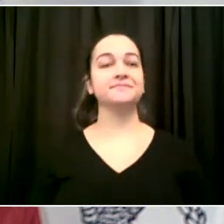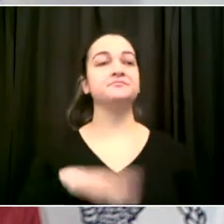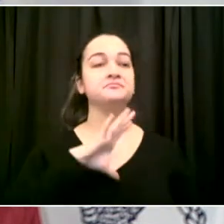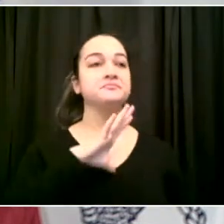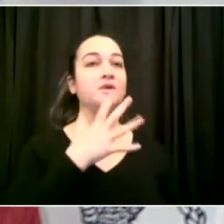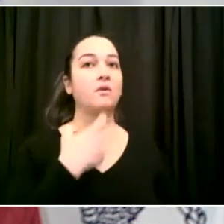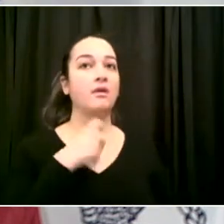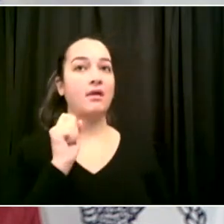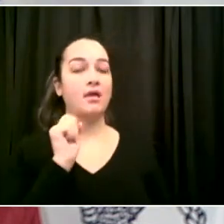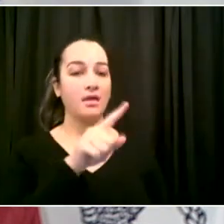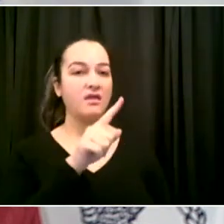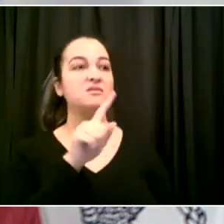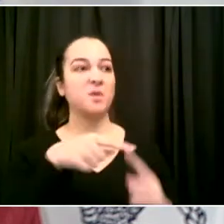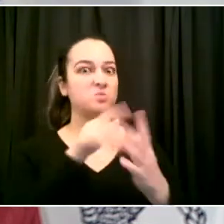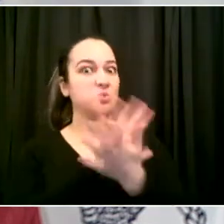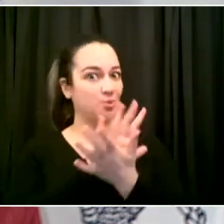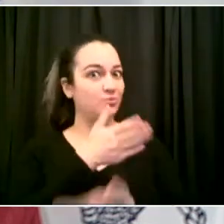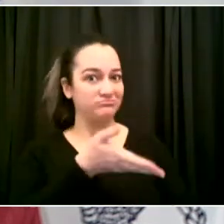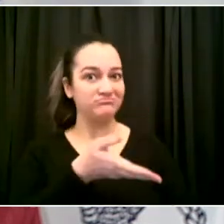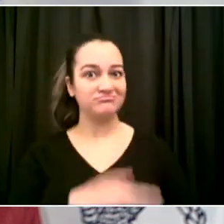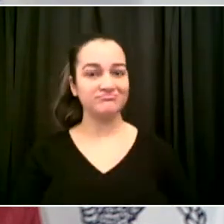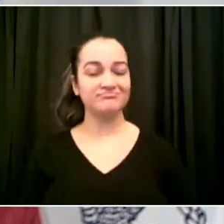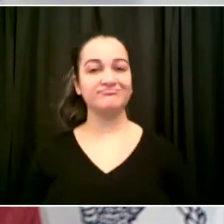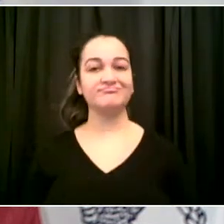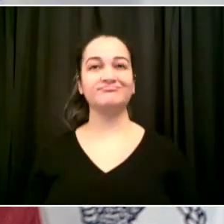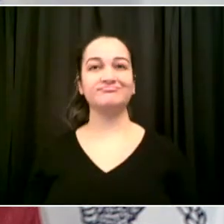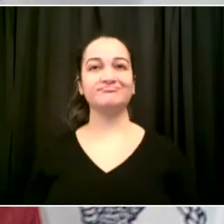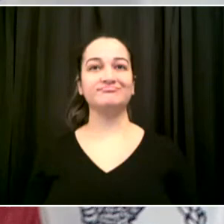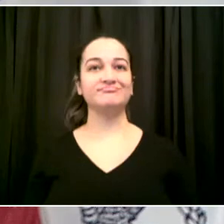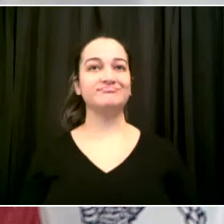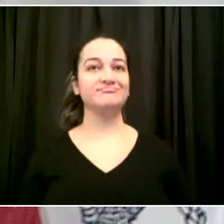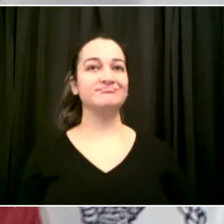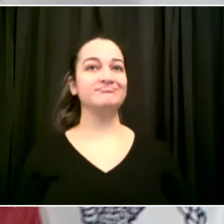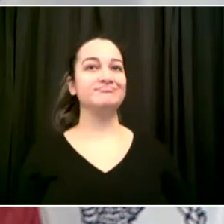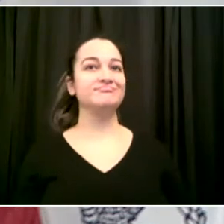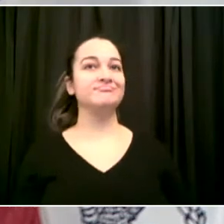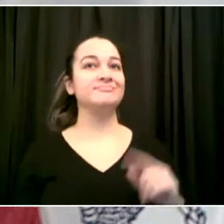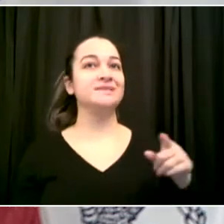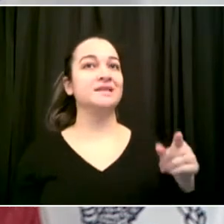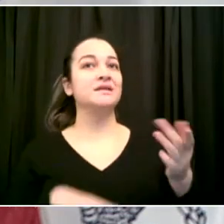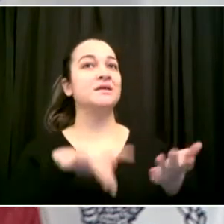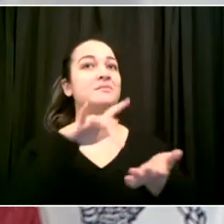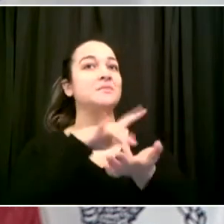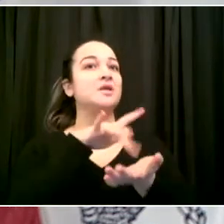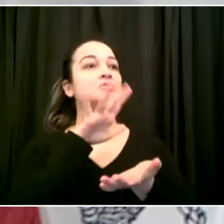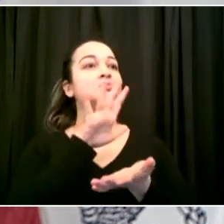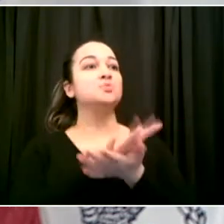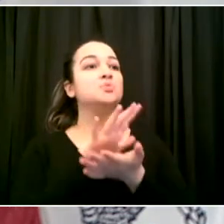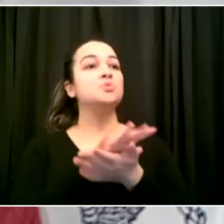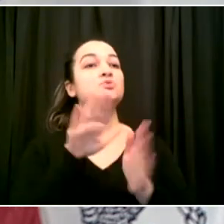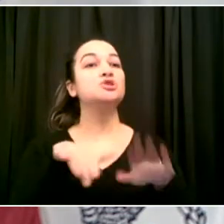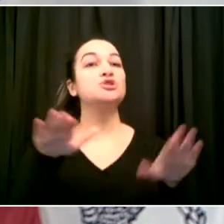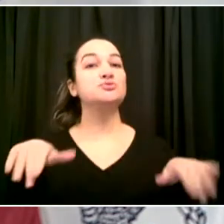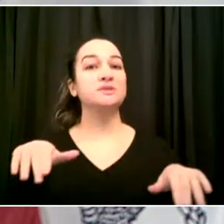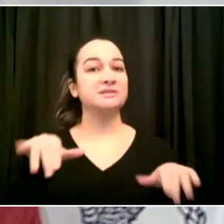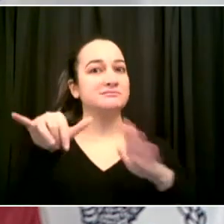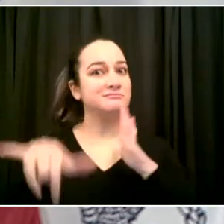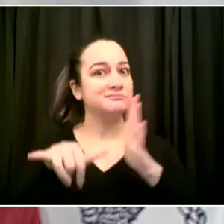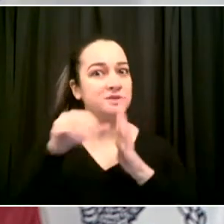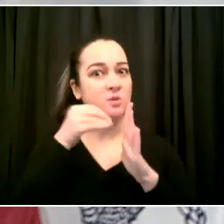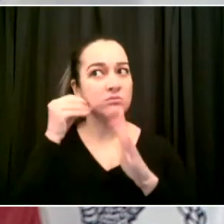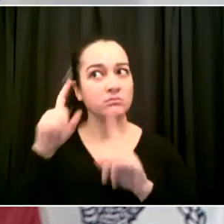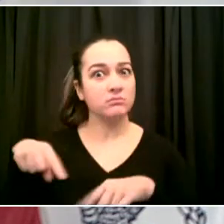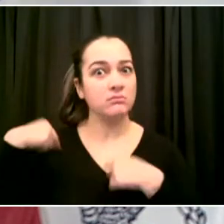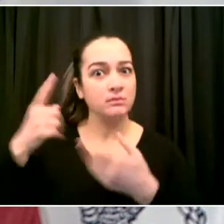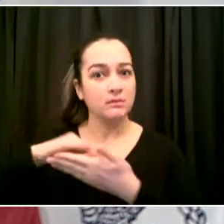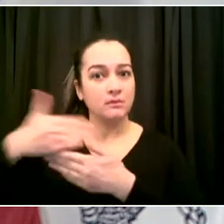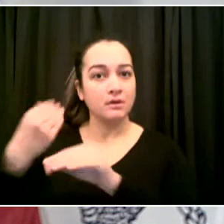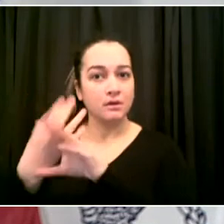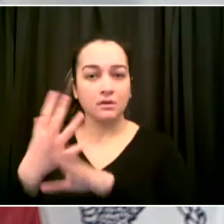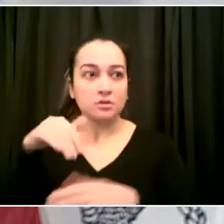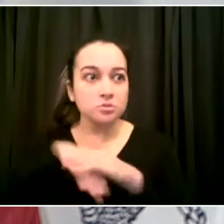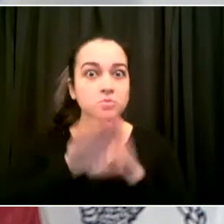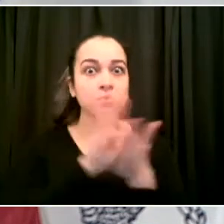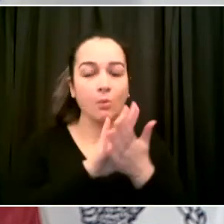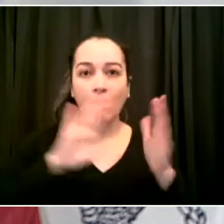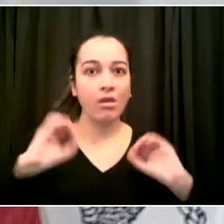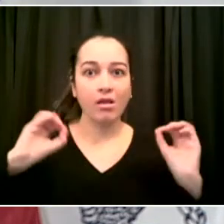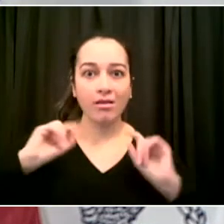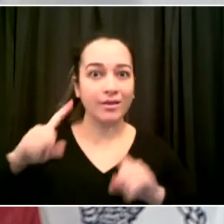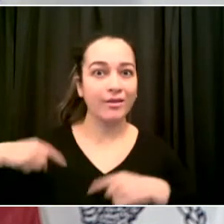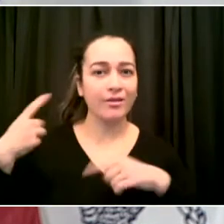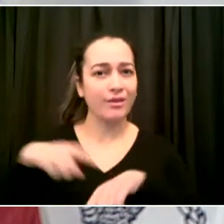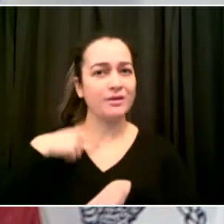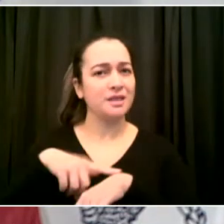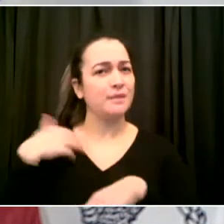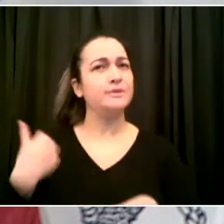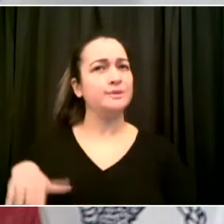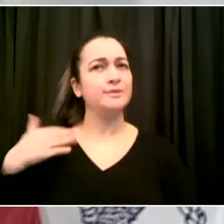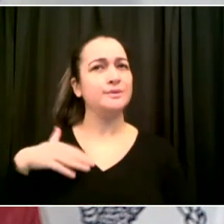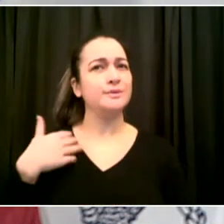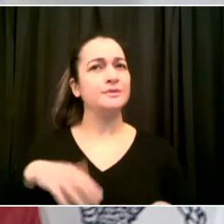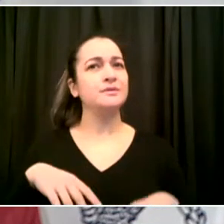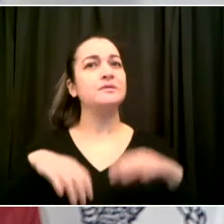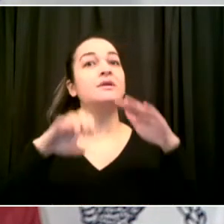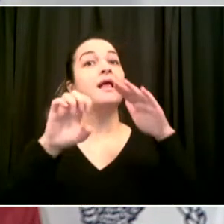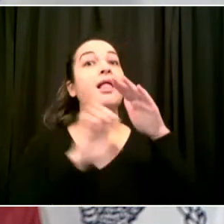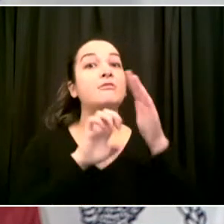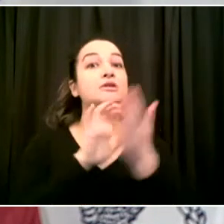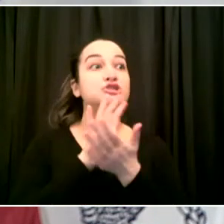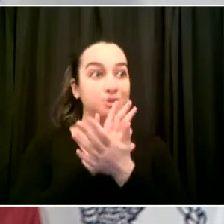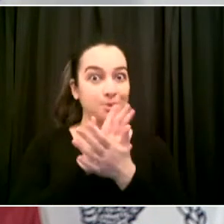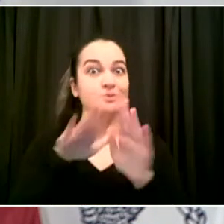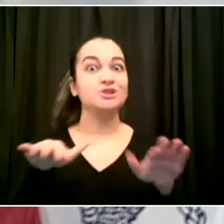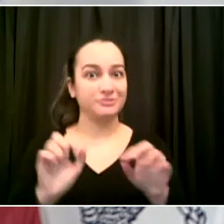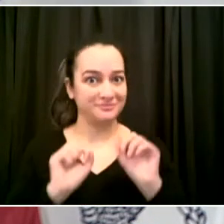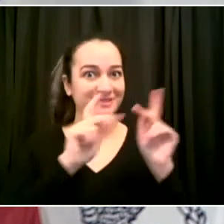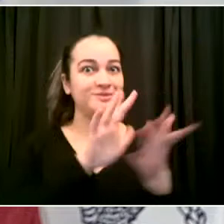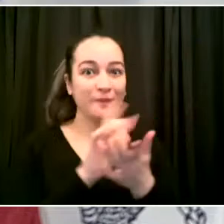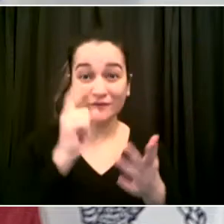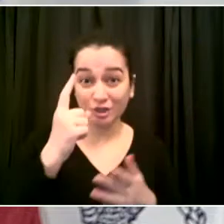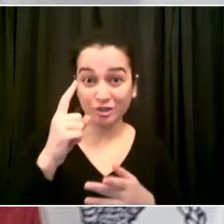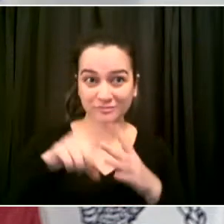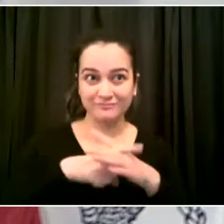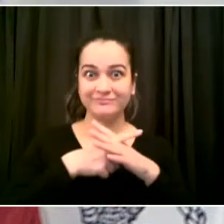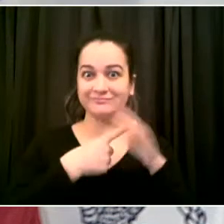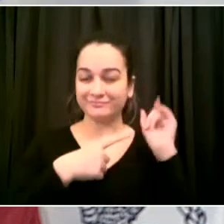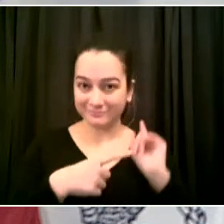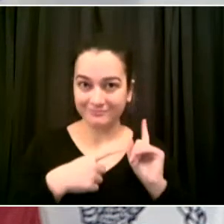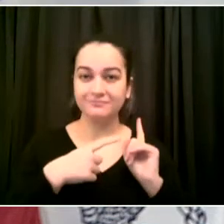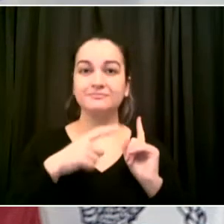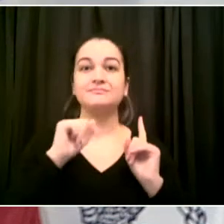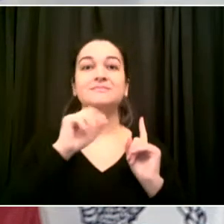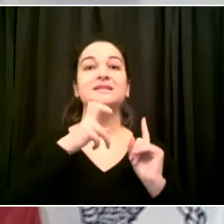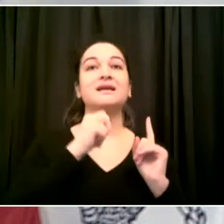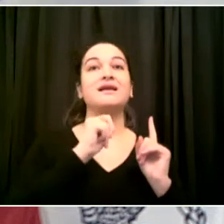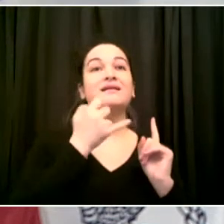QUESTION